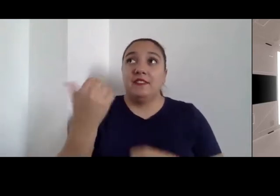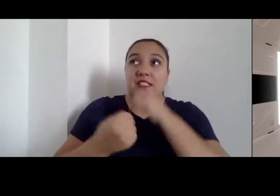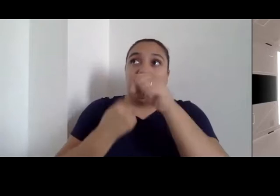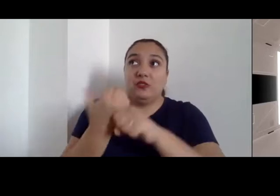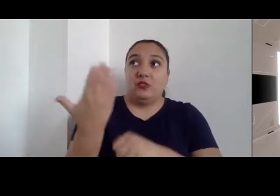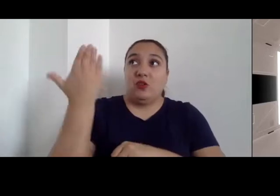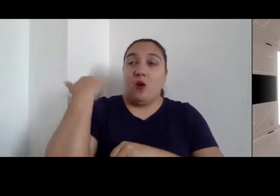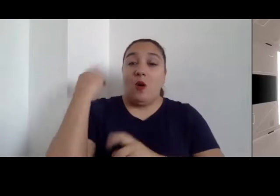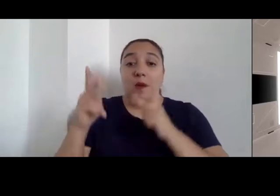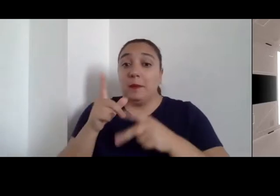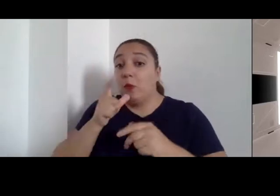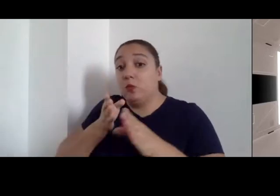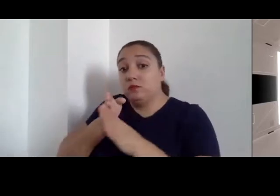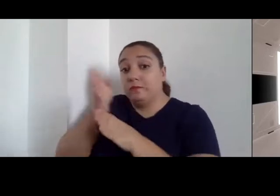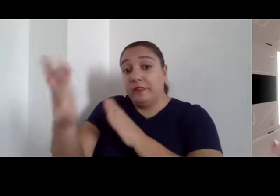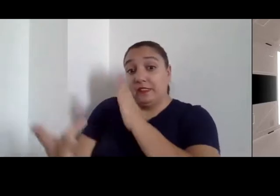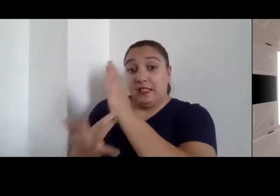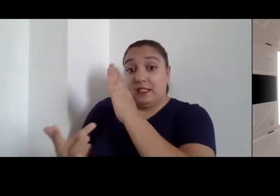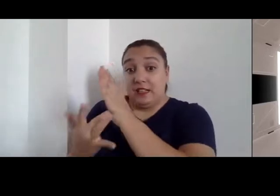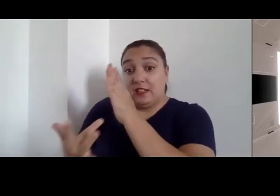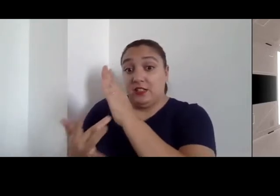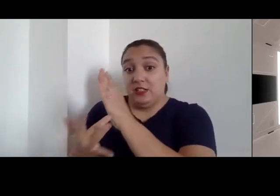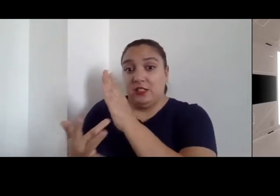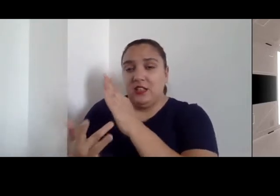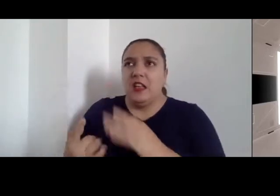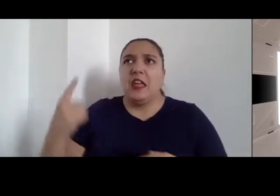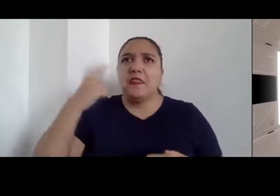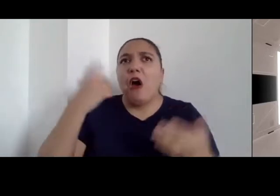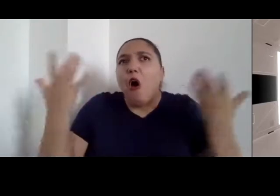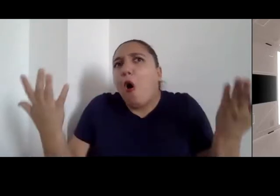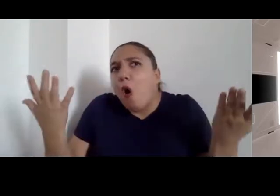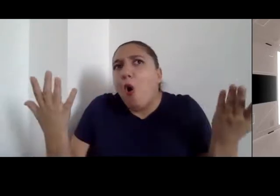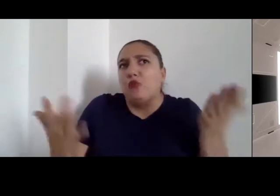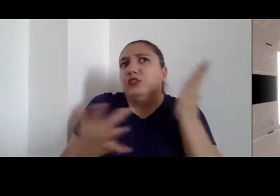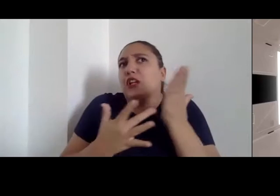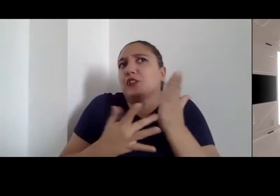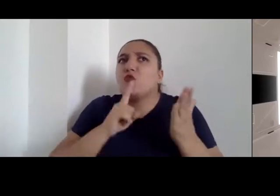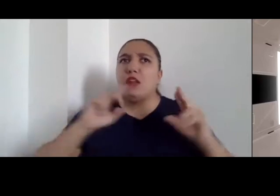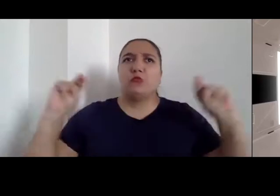that emerging digital technologies were neither good nor bad, but they sometimes had good